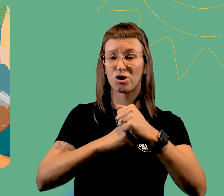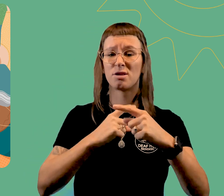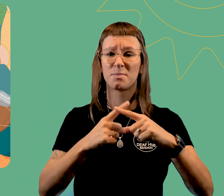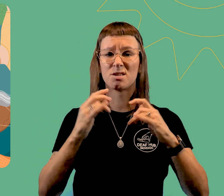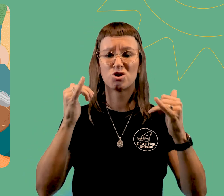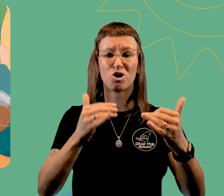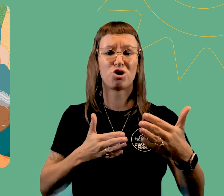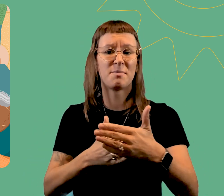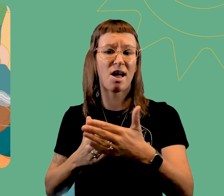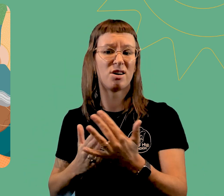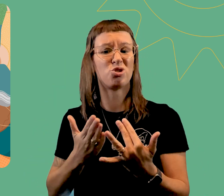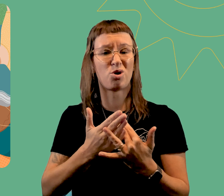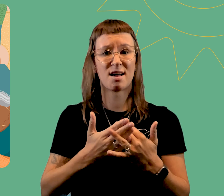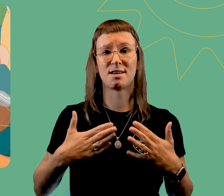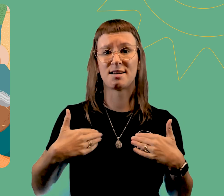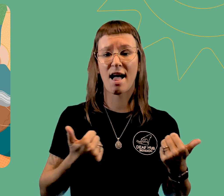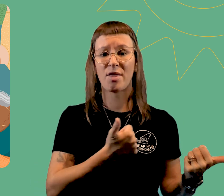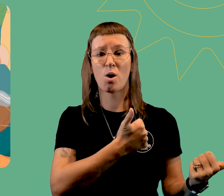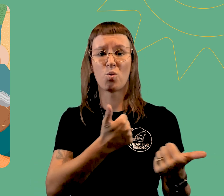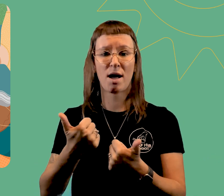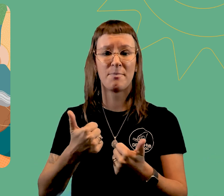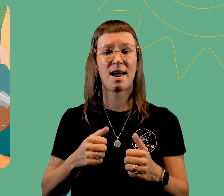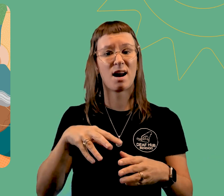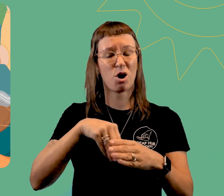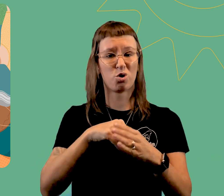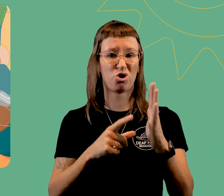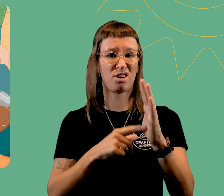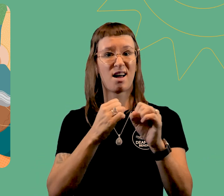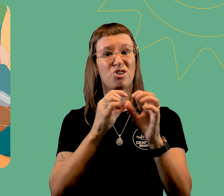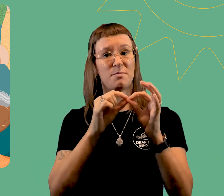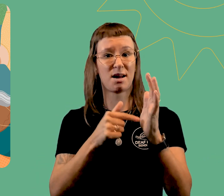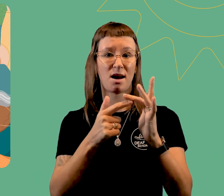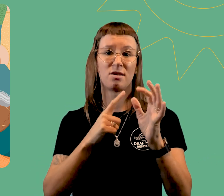well-being and inclusion that LGBTIQ+ communities continue to face.